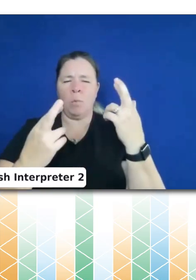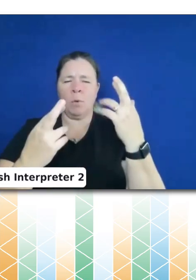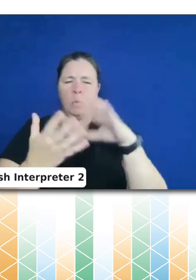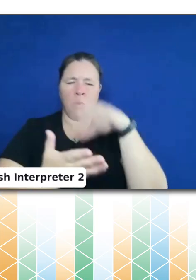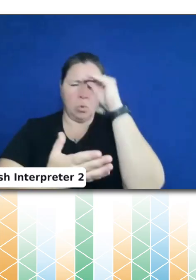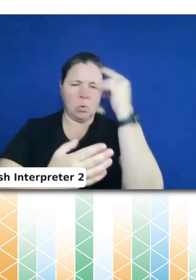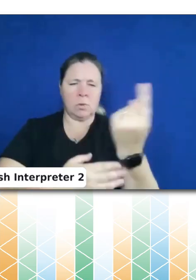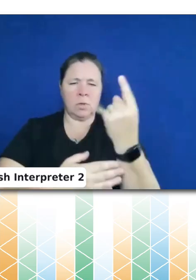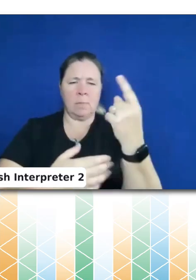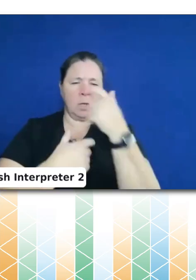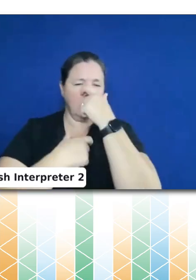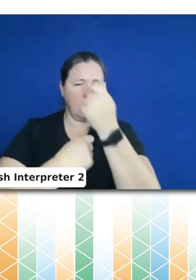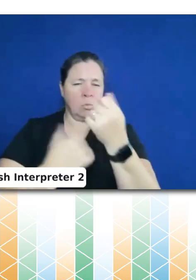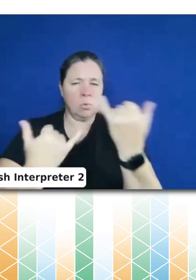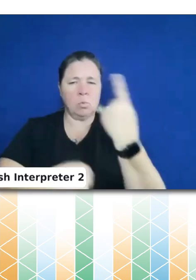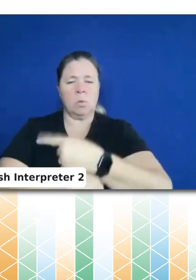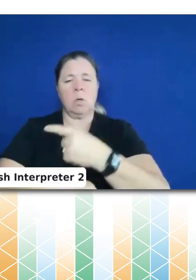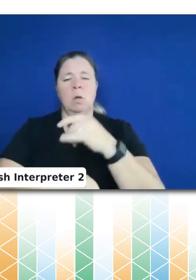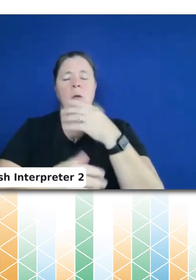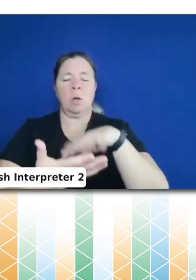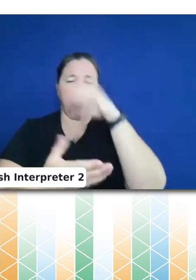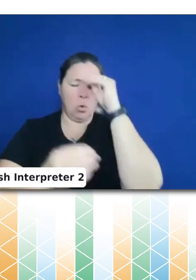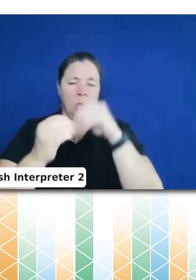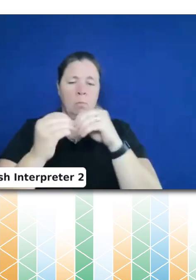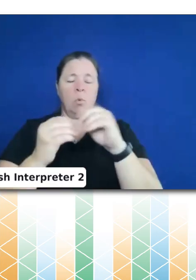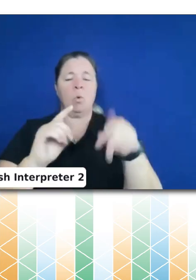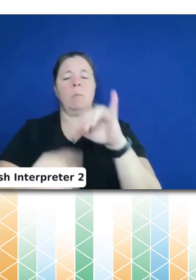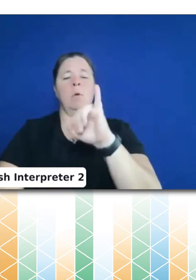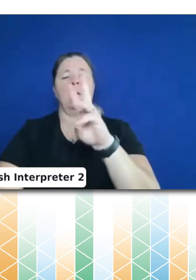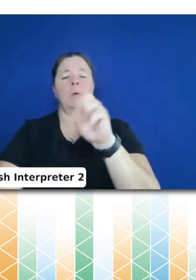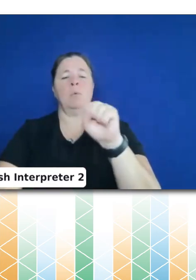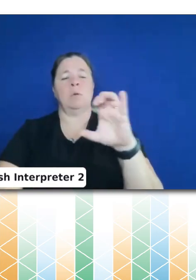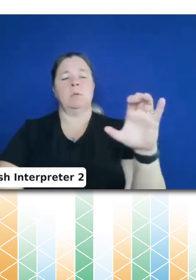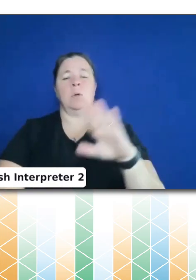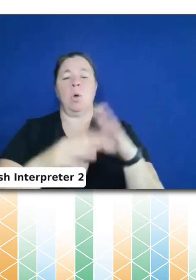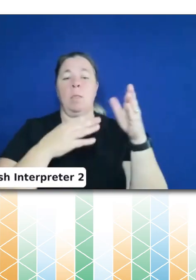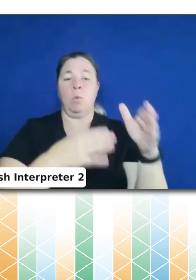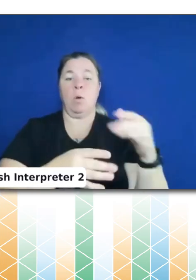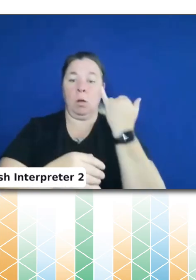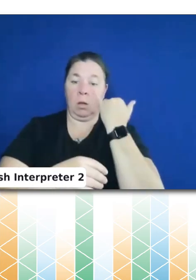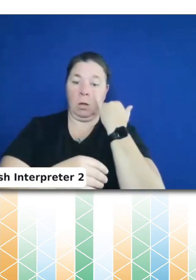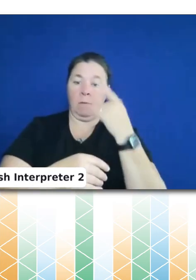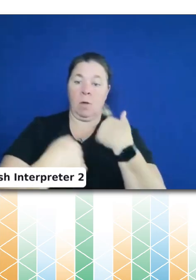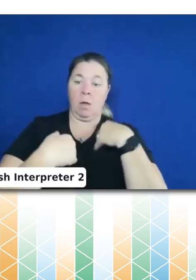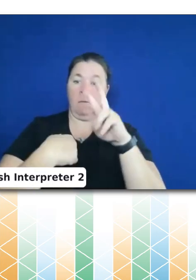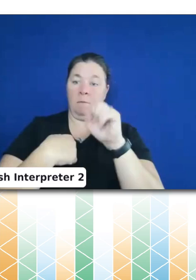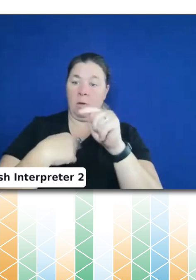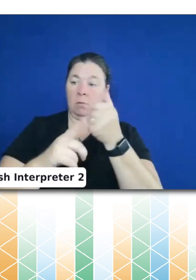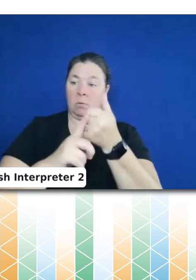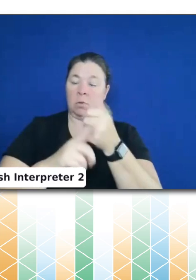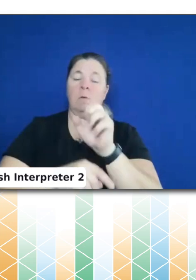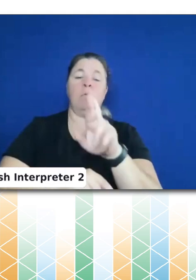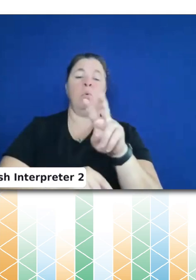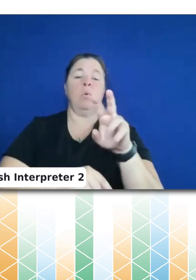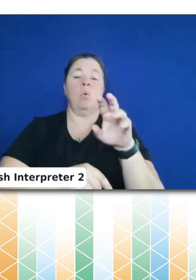I hope you'll learn more about IWSCC on your way, and if you happen to be a veteran entrepreneur, an entrepreneur with a disability.